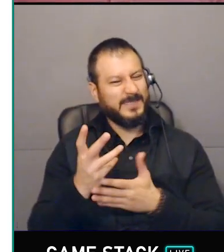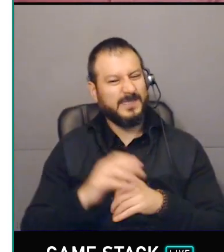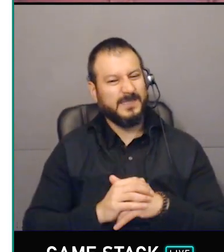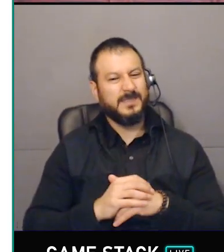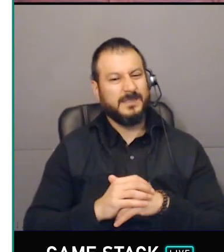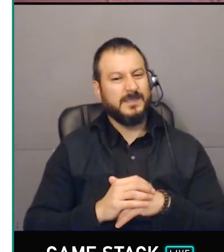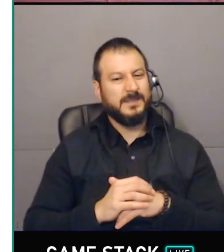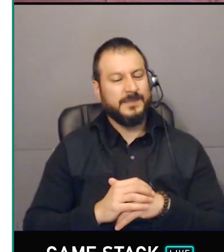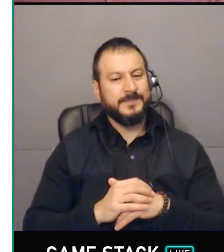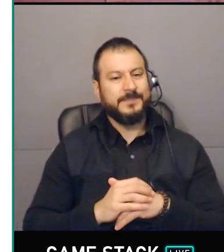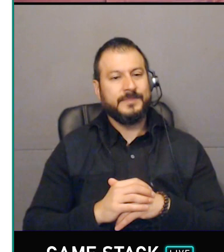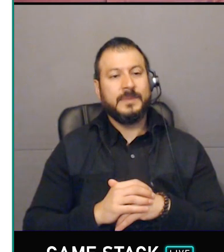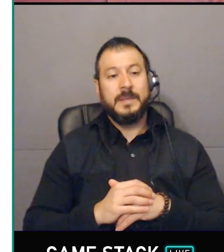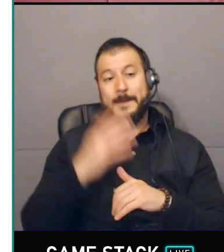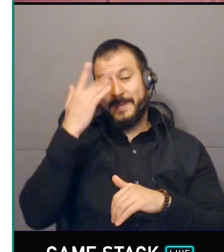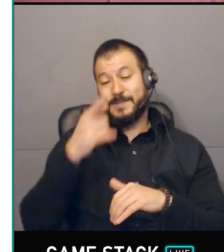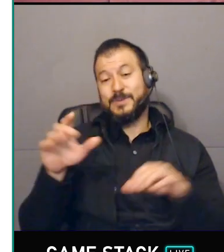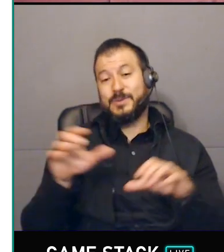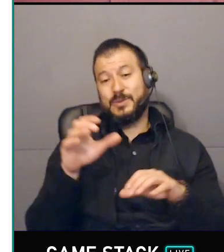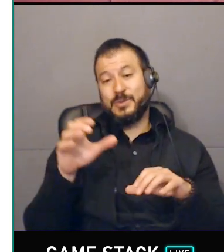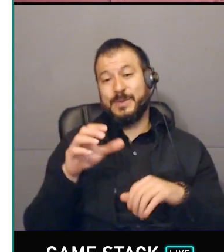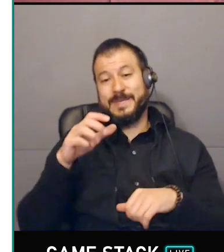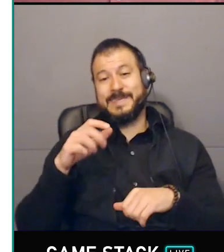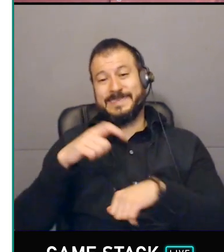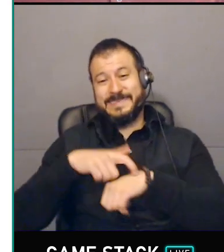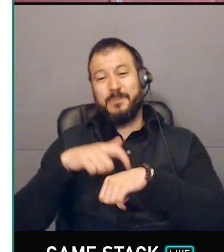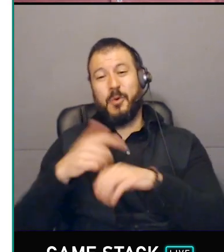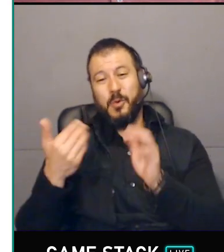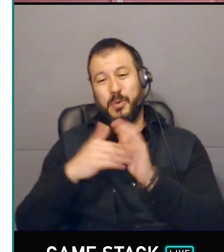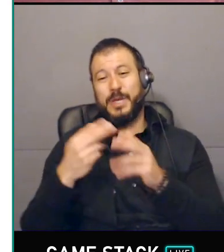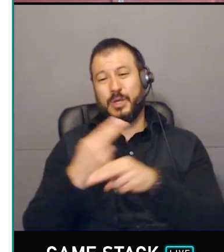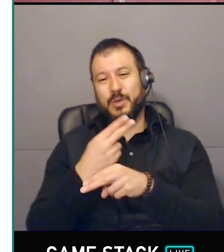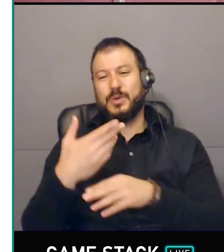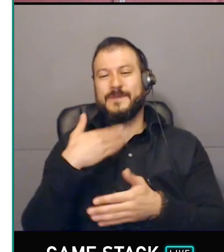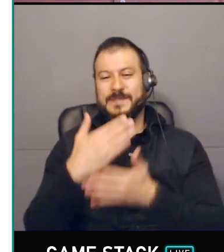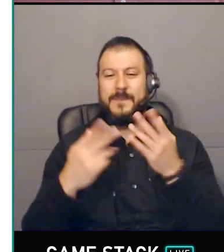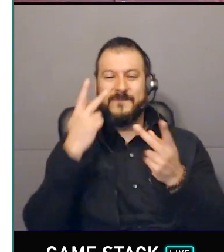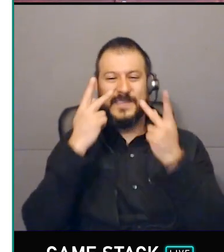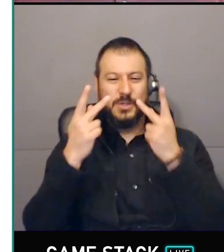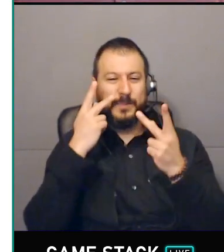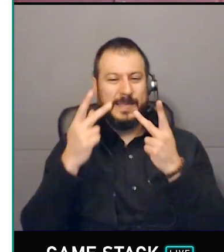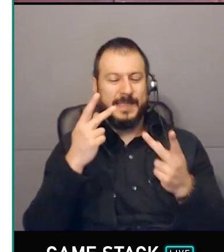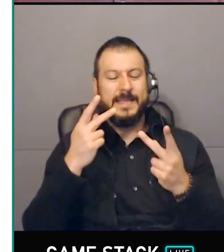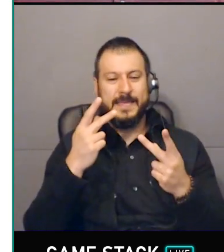Now additionally, because you're doing temporal reuse, you have some visibility information from the last frame.